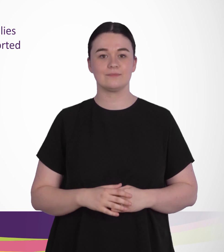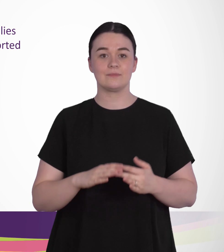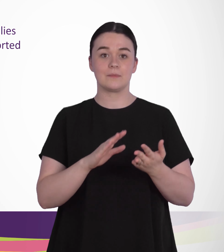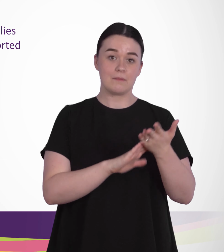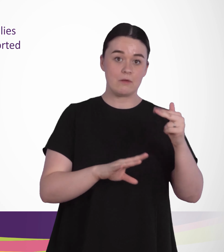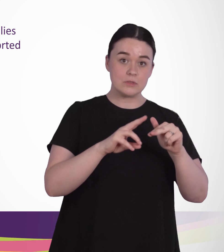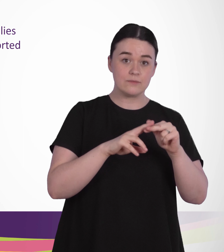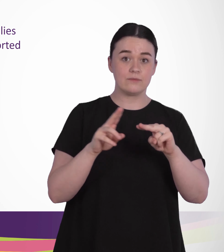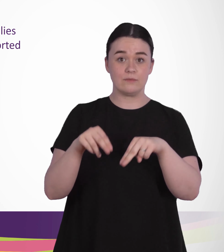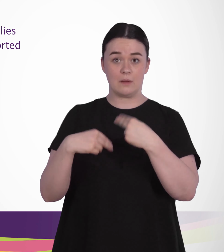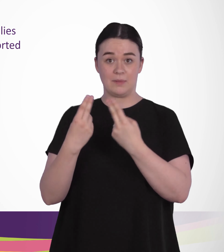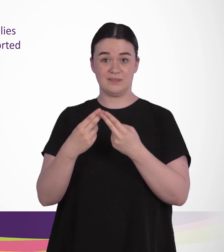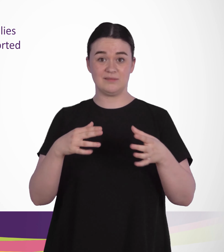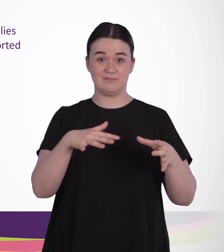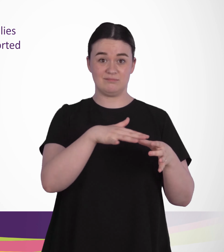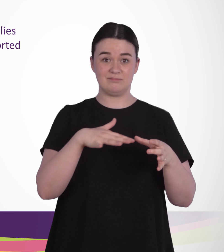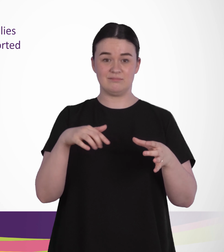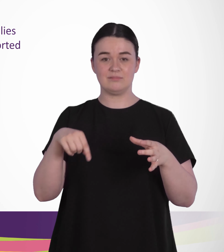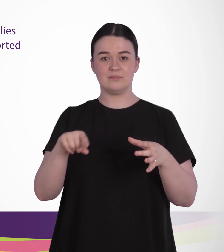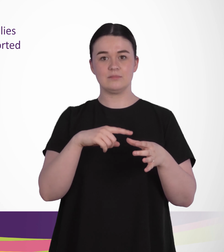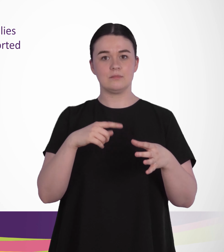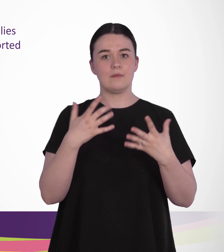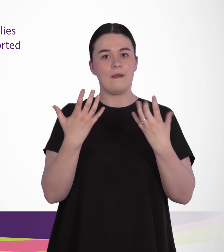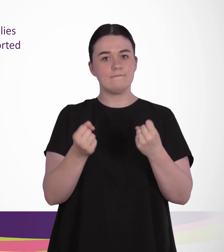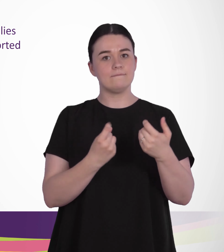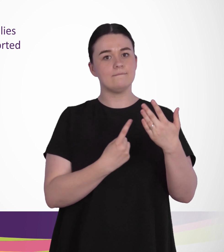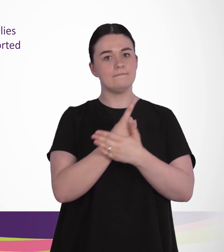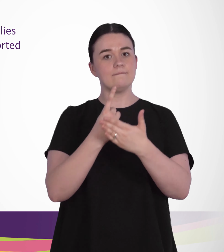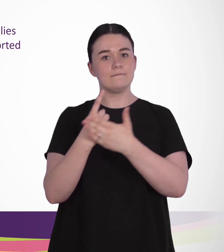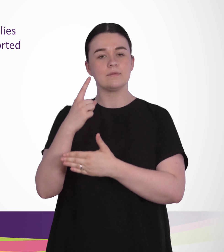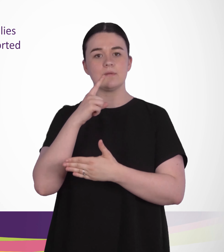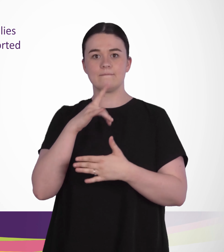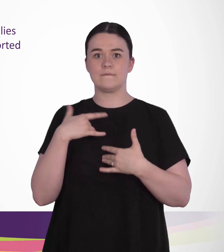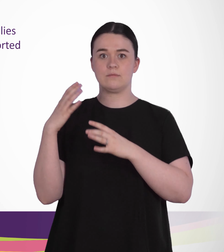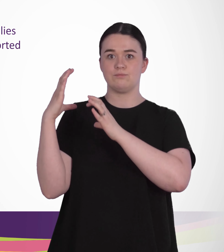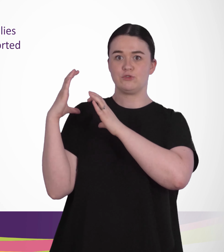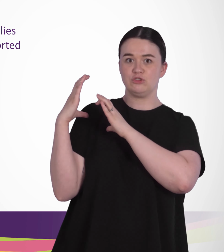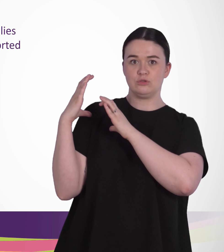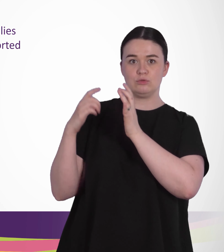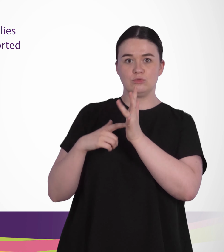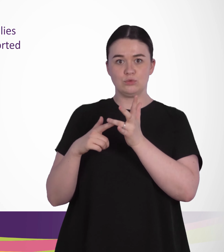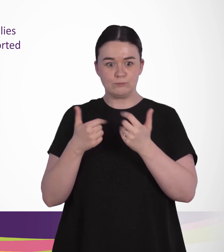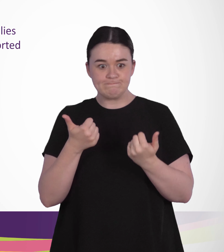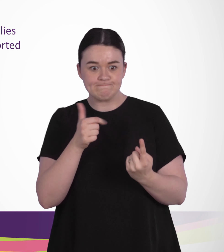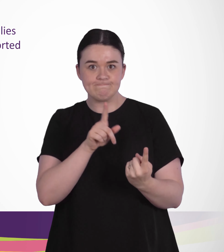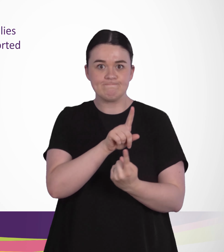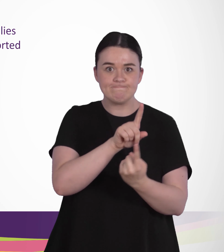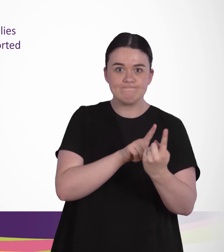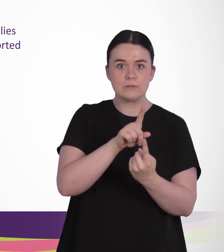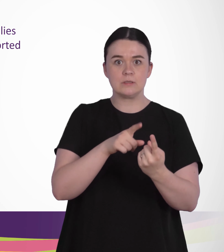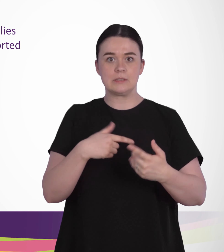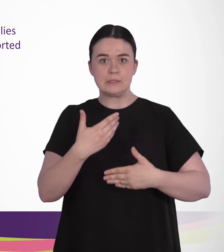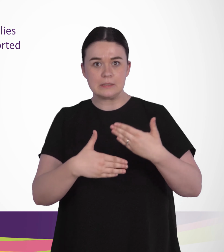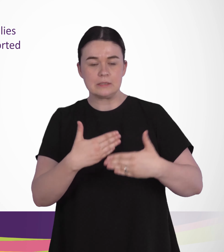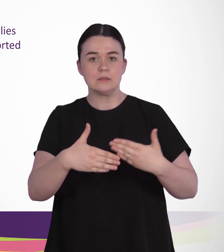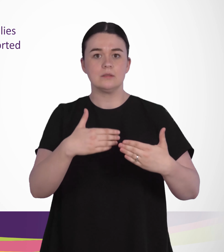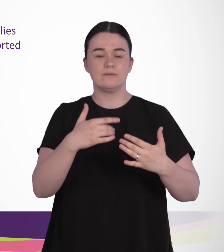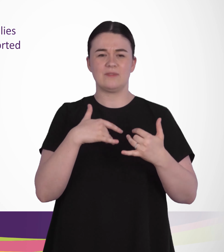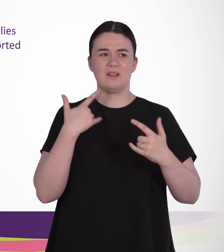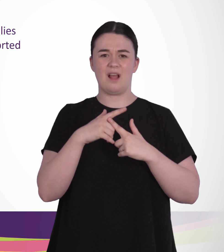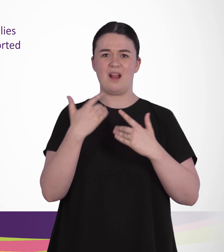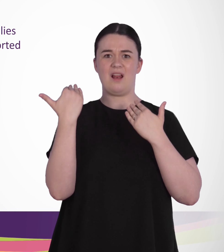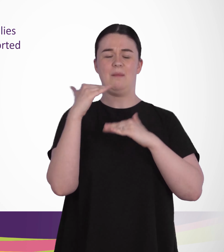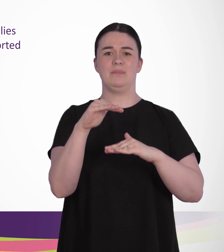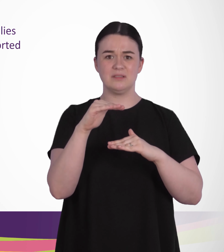Parents and families in particular noted the pressures limiting their opportunities to